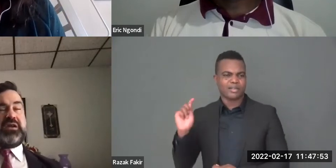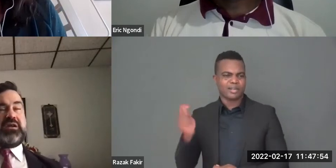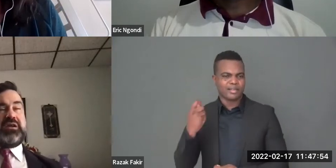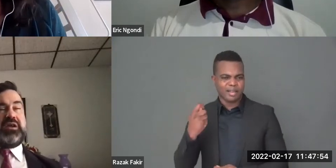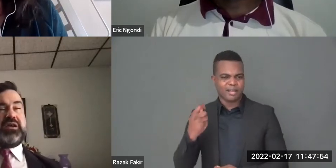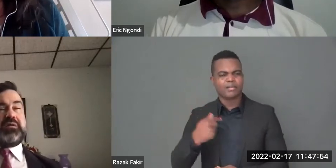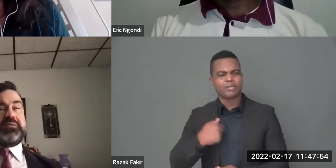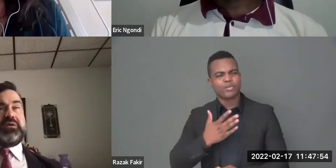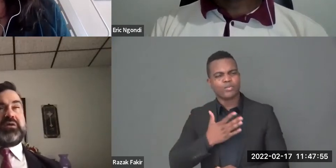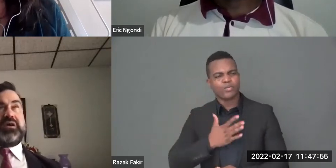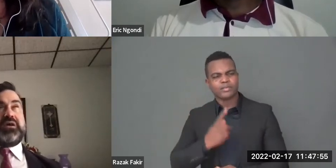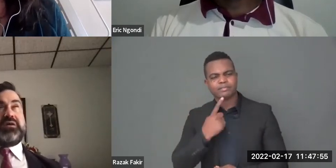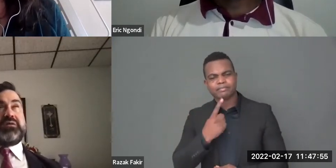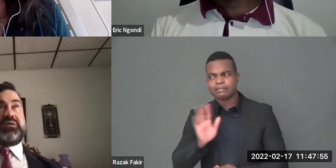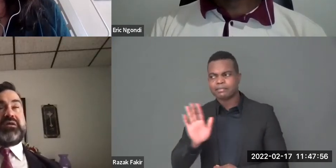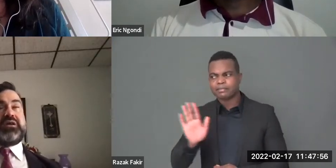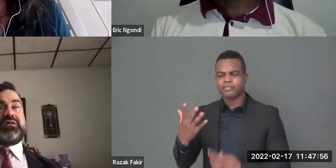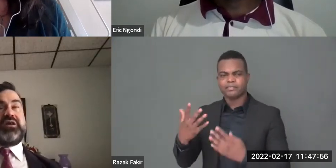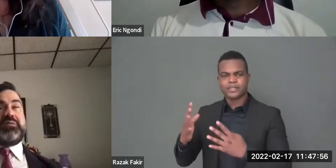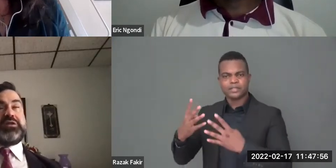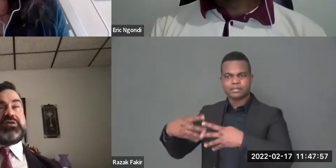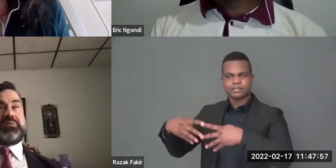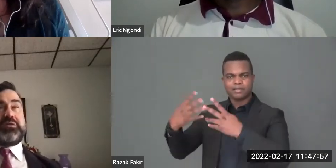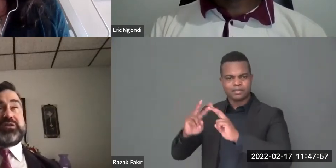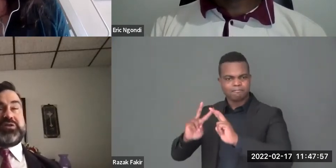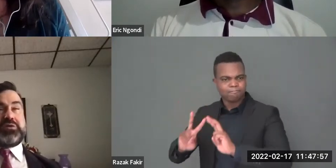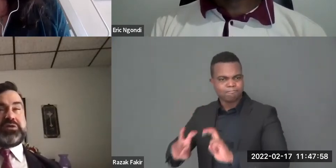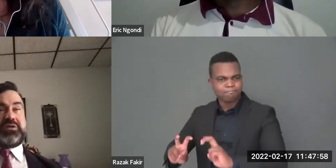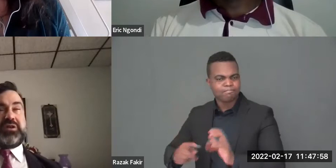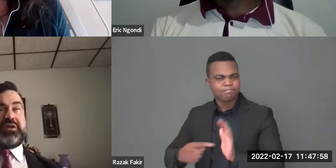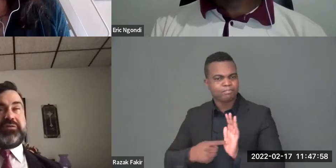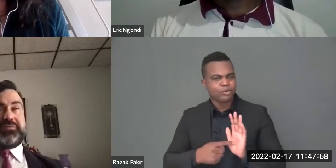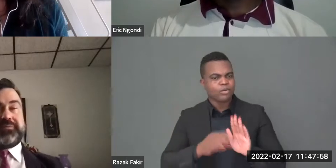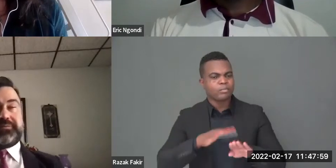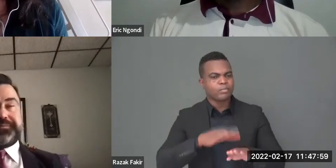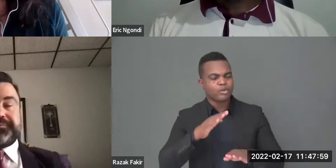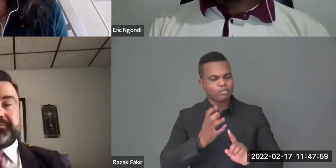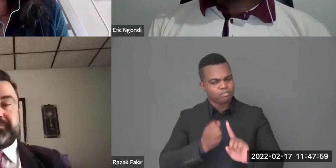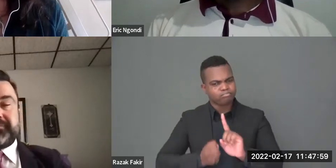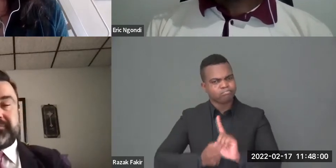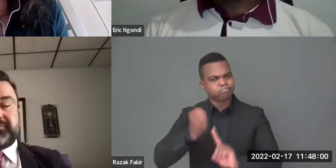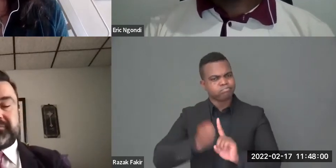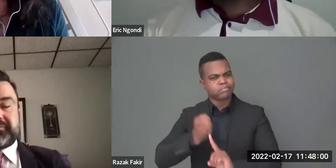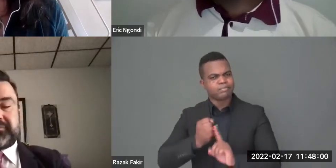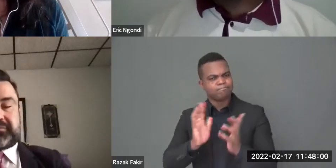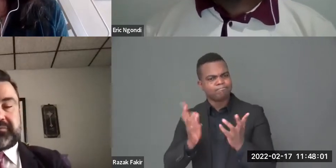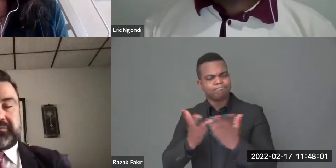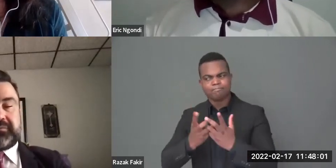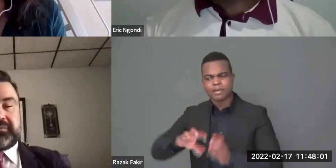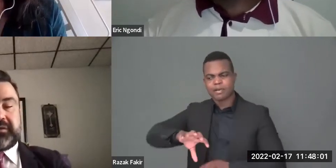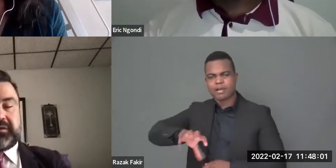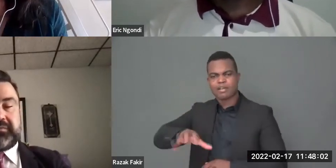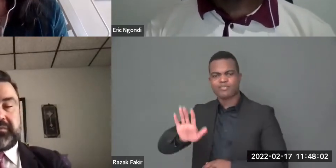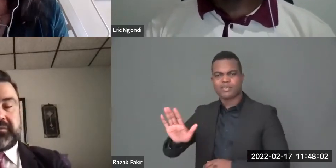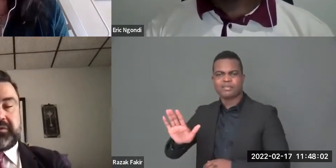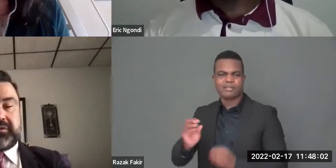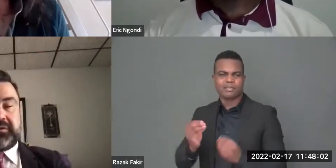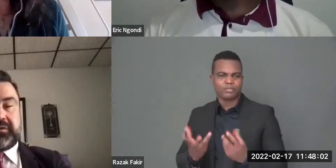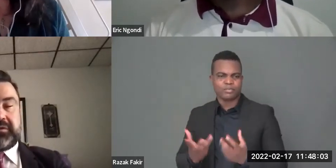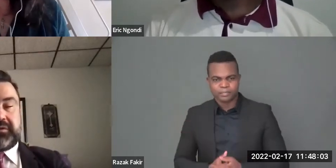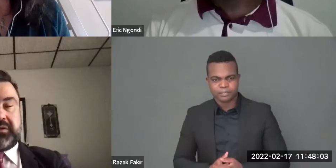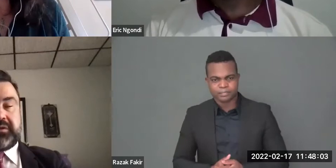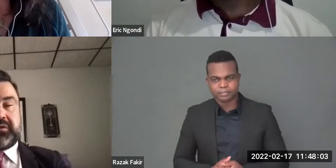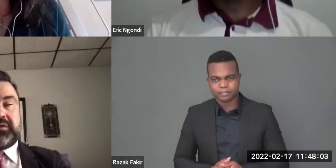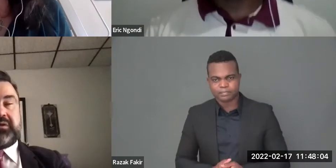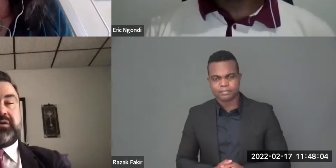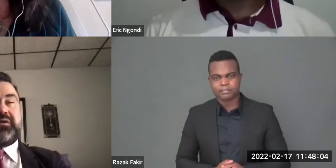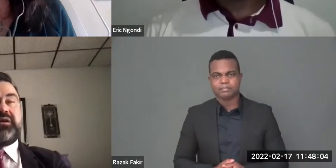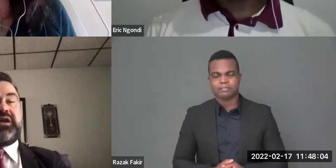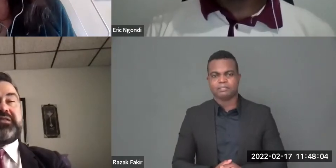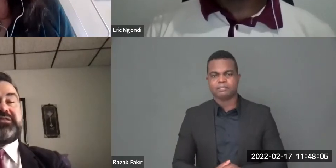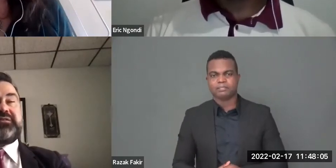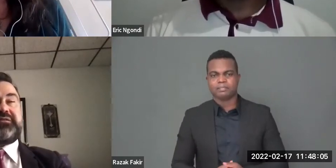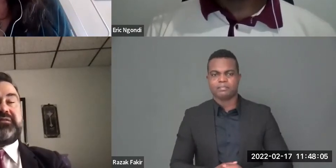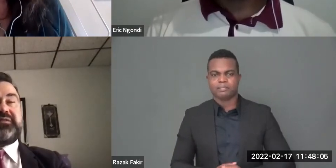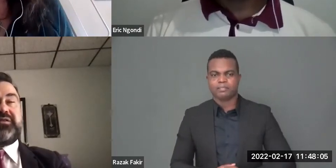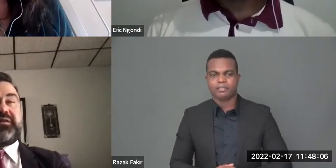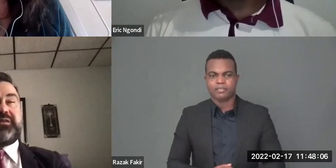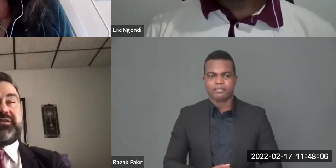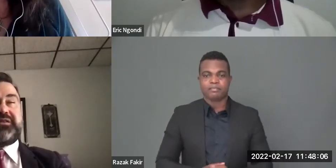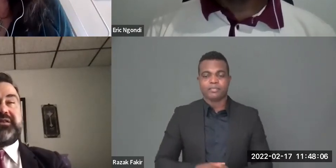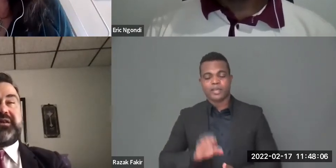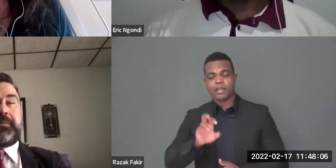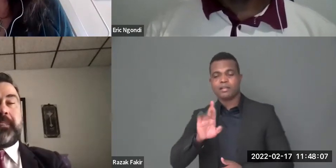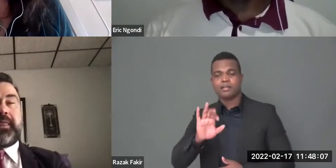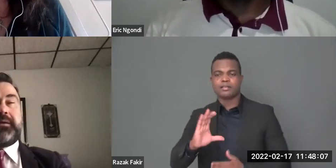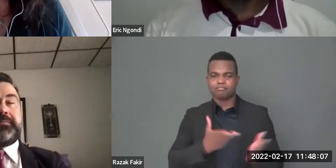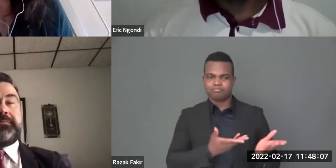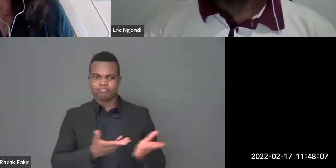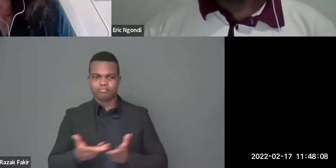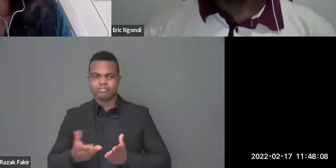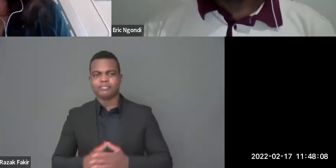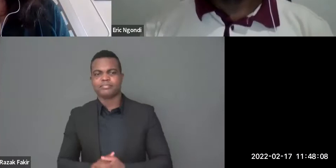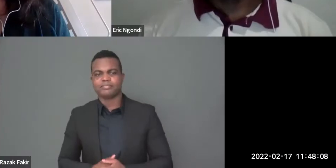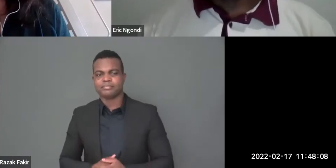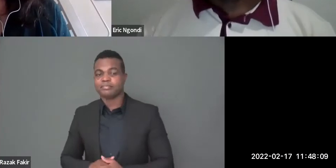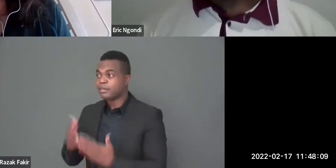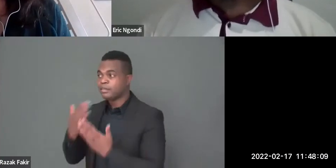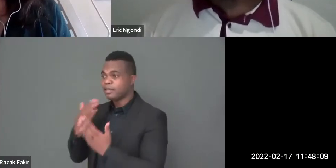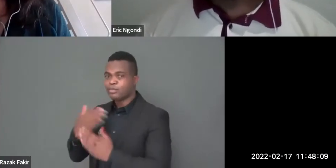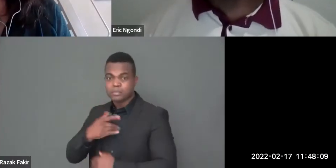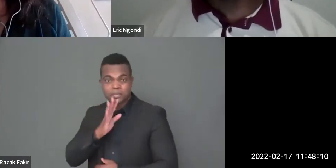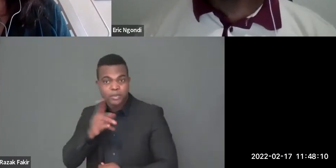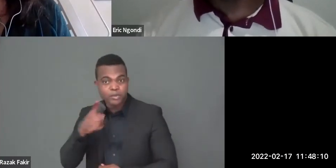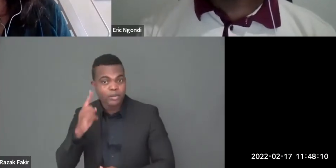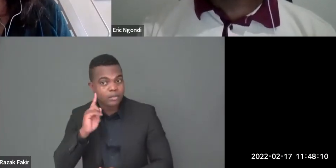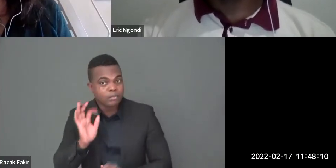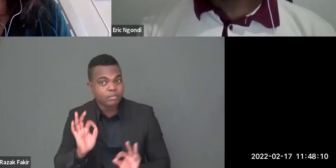Elizabeth Lockwood: And we hope to continue to build on this wonderful partnership with you in FPA Asia Pacific and to foster other partnerships investment and capacity building of disability data and Asia Pacific region and elsewhere, and thank you very much and back to you, Mohammed.